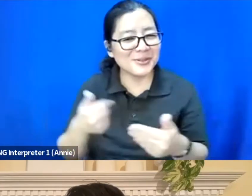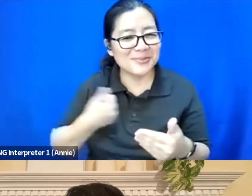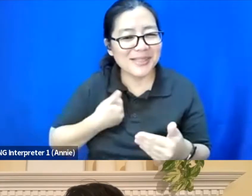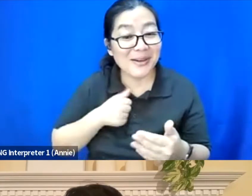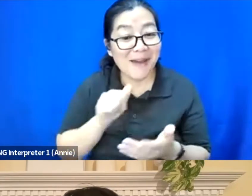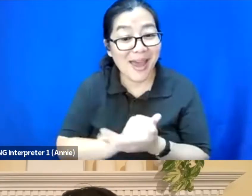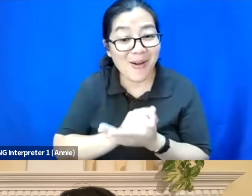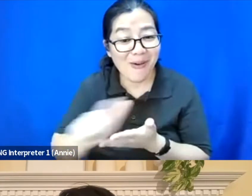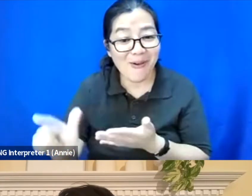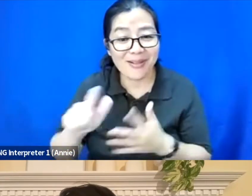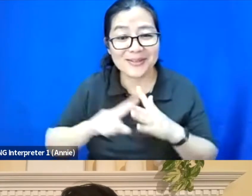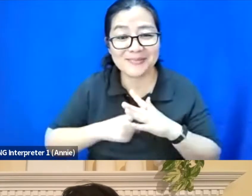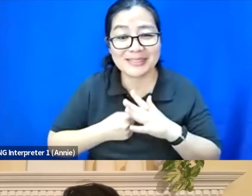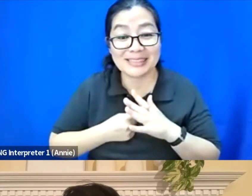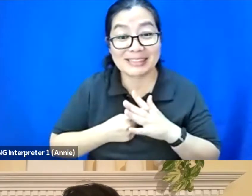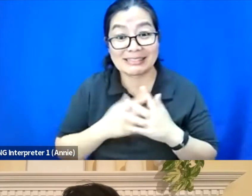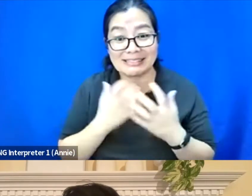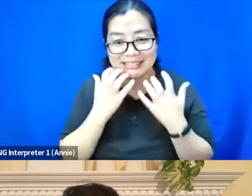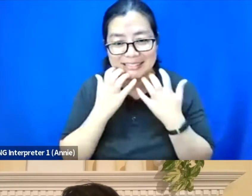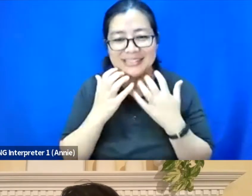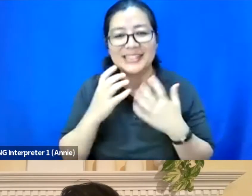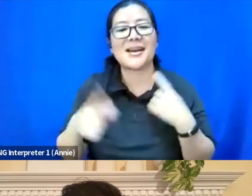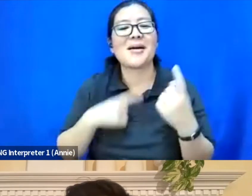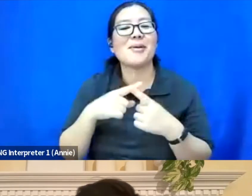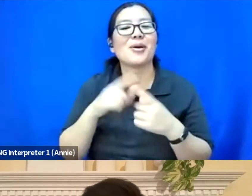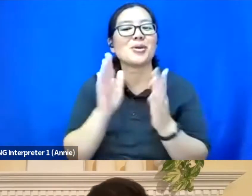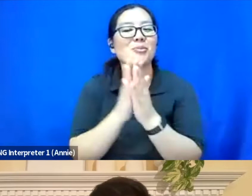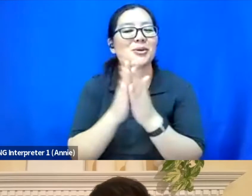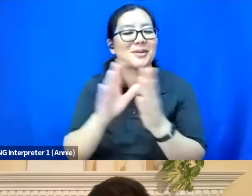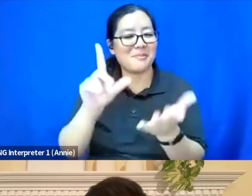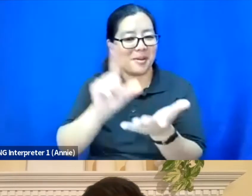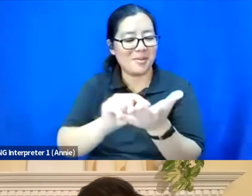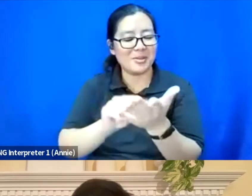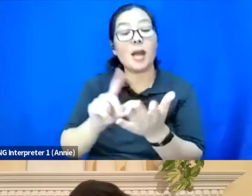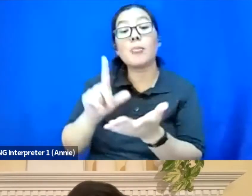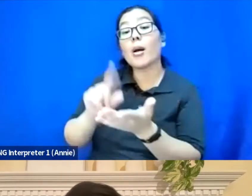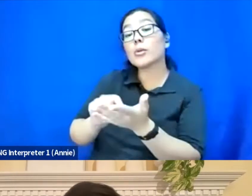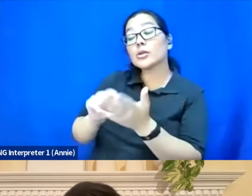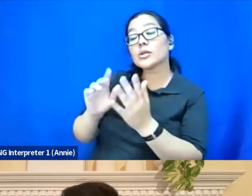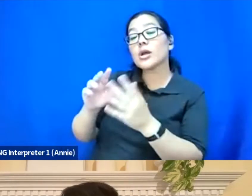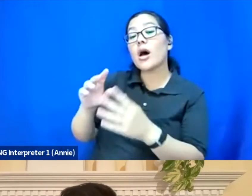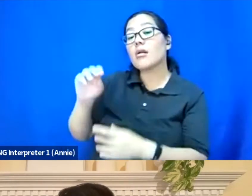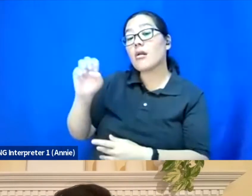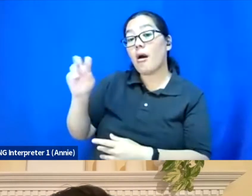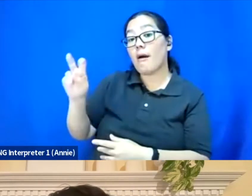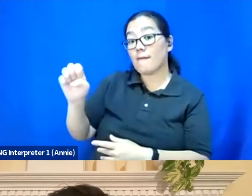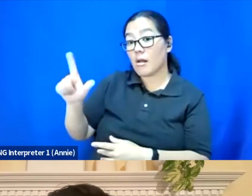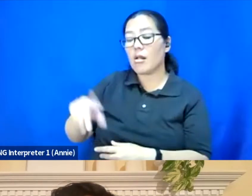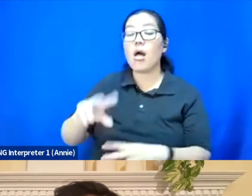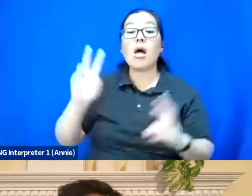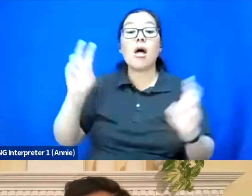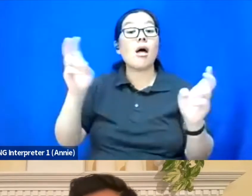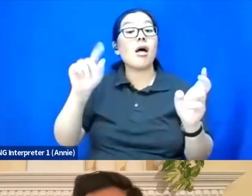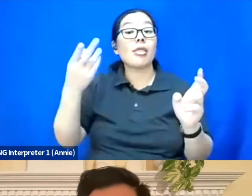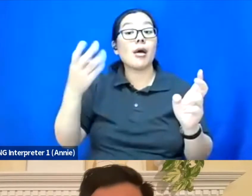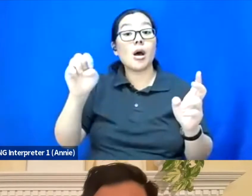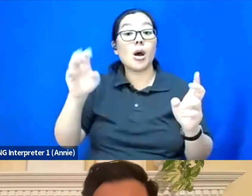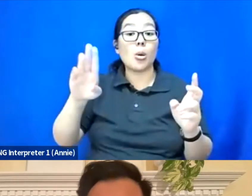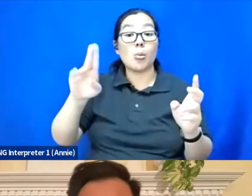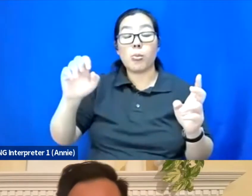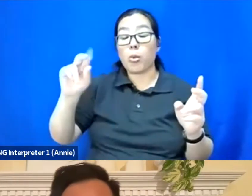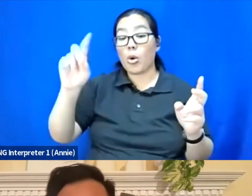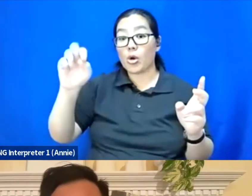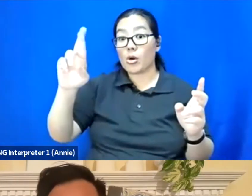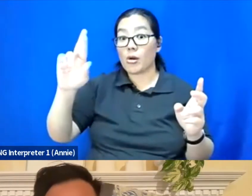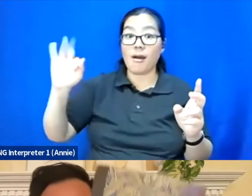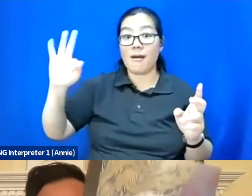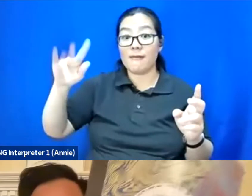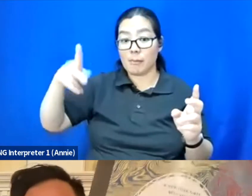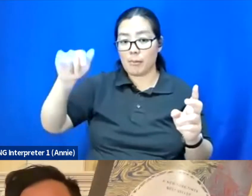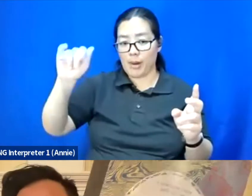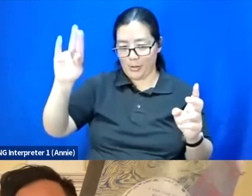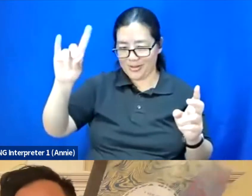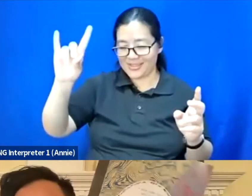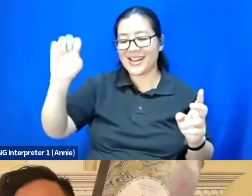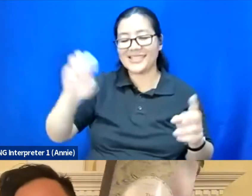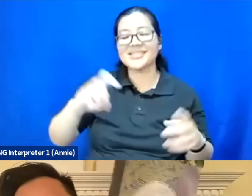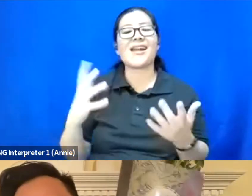And I think that when I wanted to write "The Collected Schizophrenias," having done all